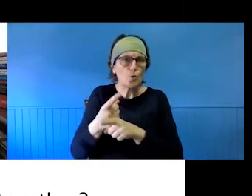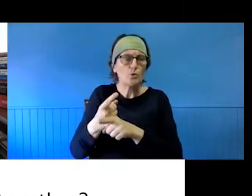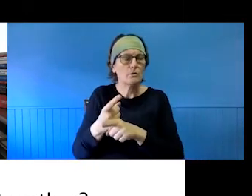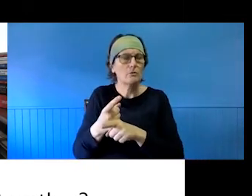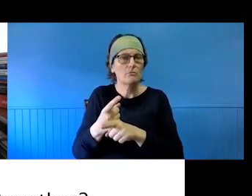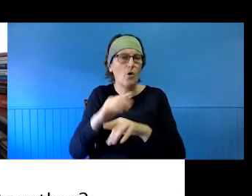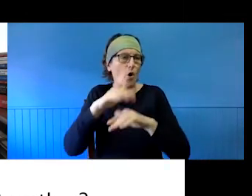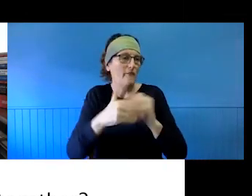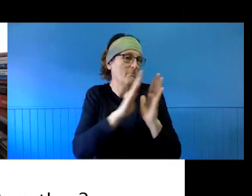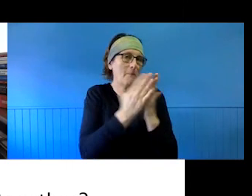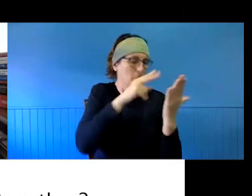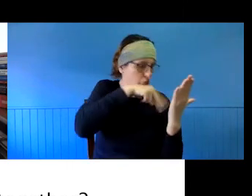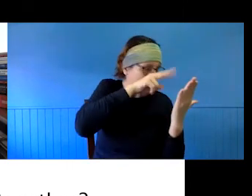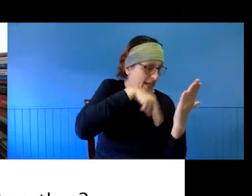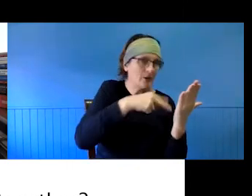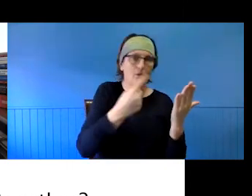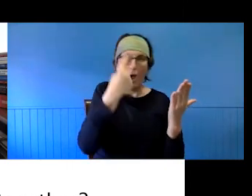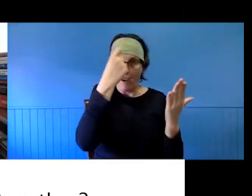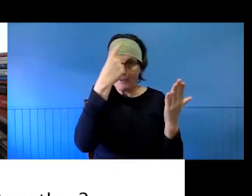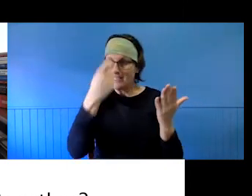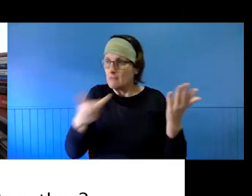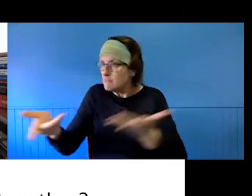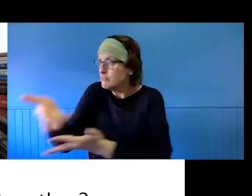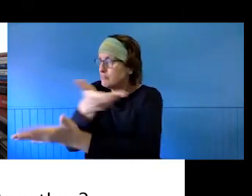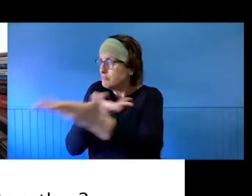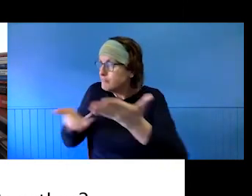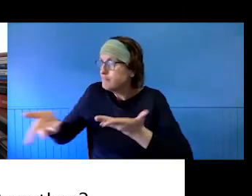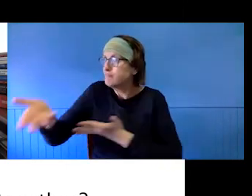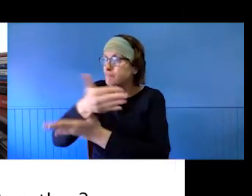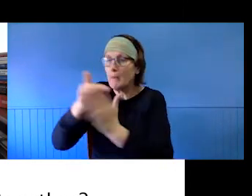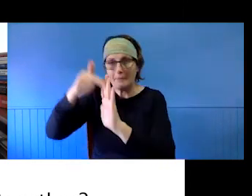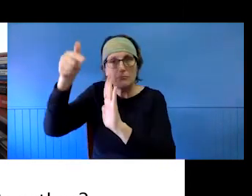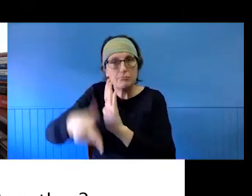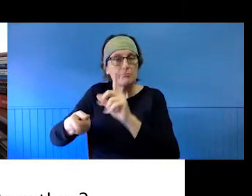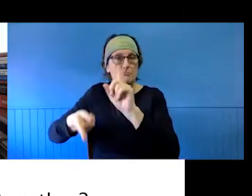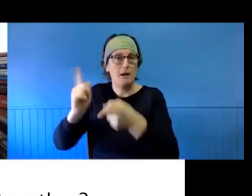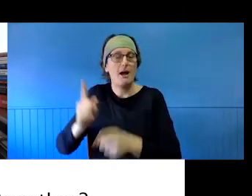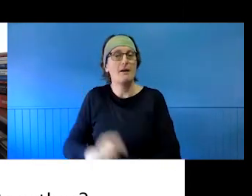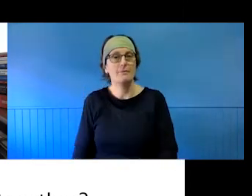of these creative ideas and helping to deepen the meaning of what they're learning.